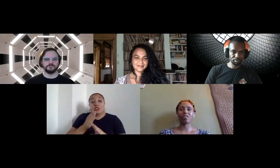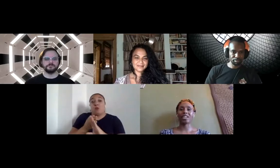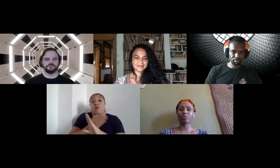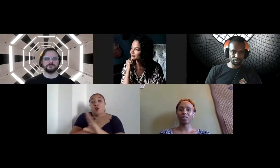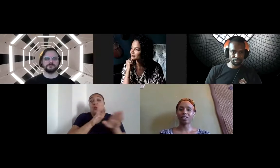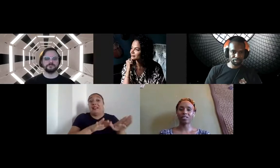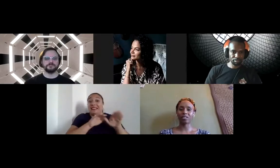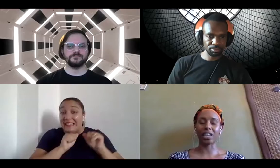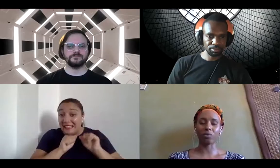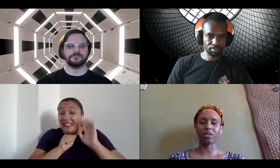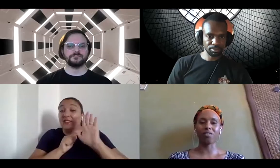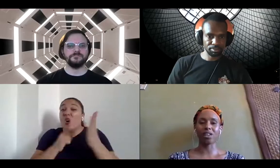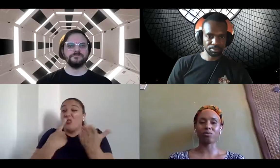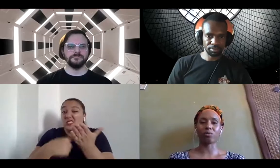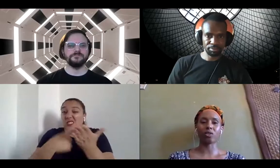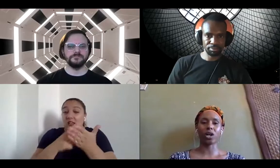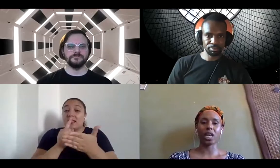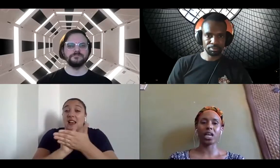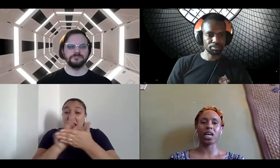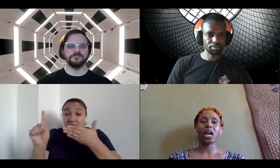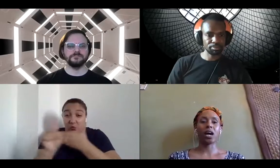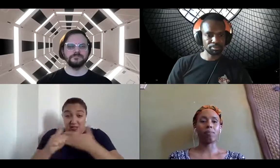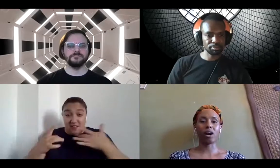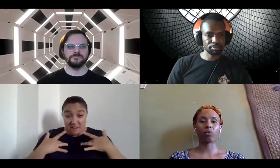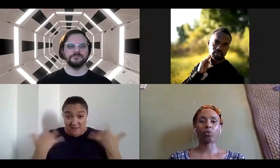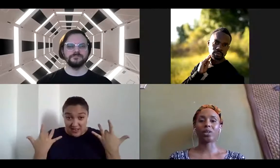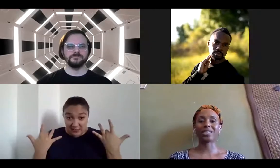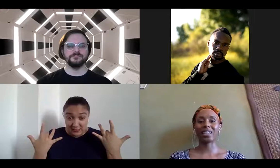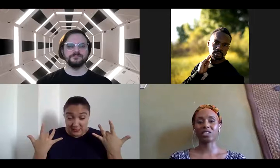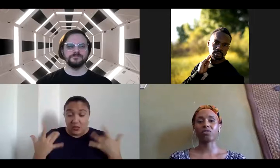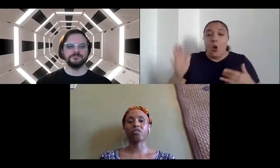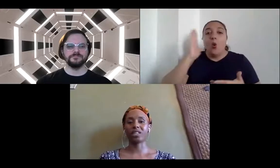next week's event. We will be talking about what's next for festivals